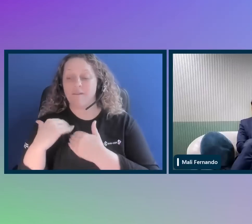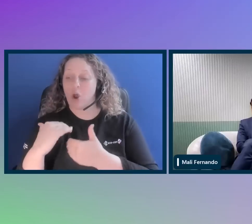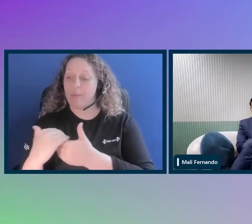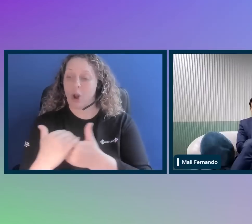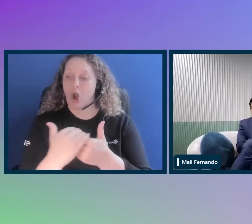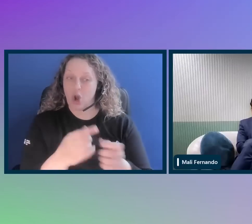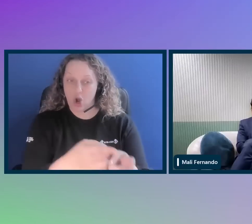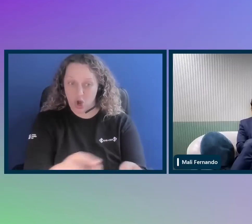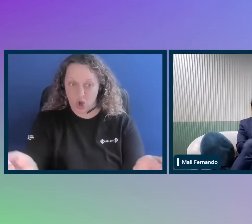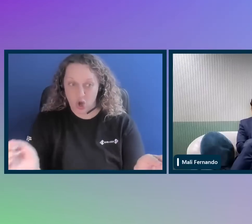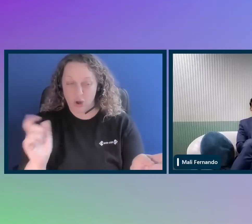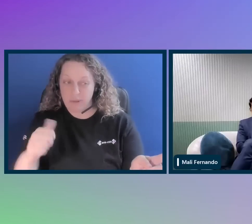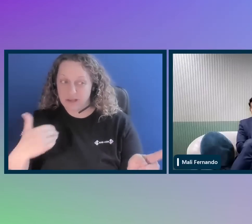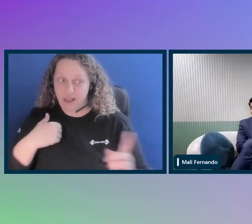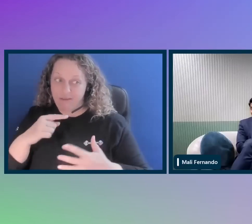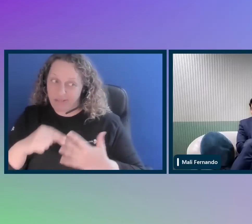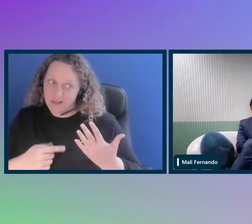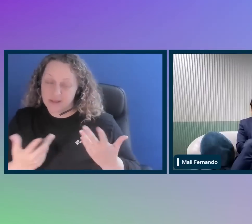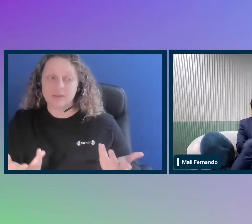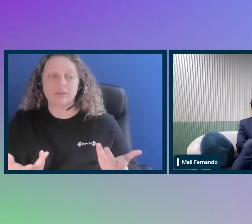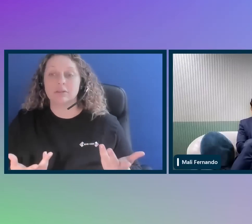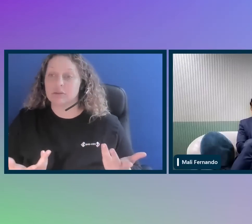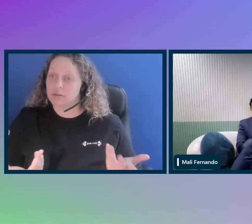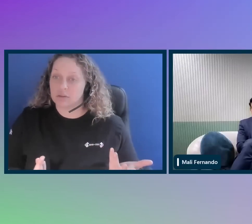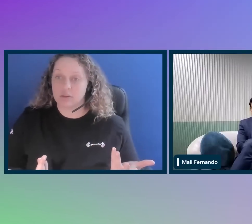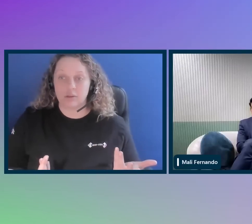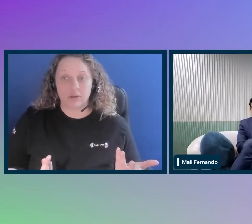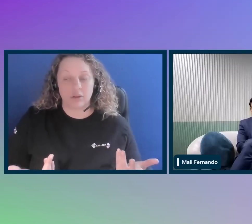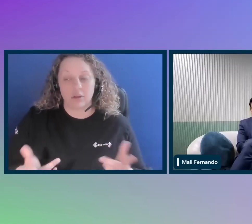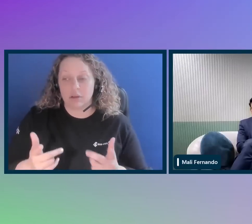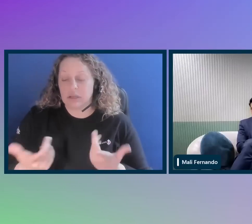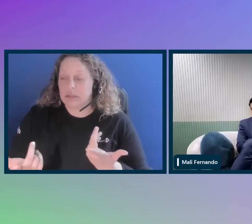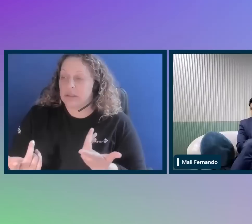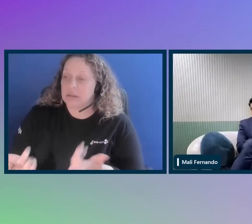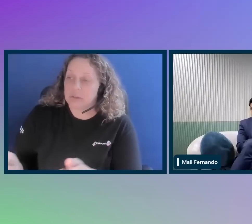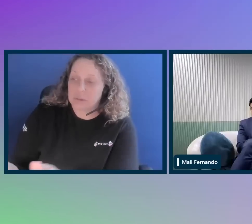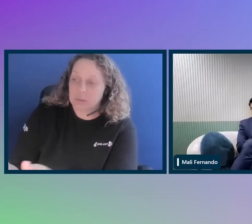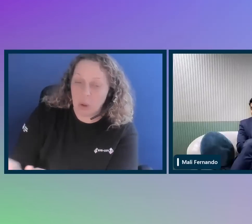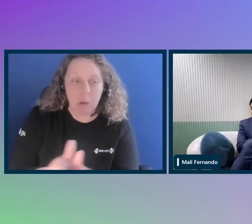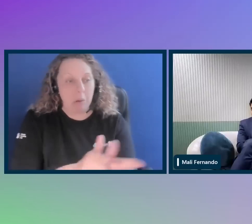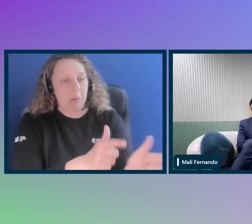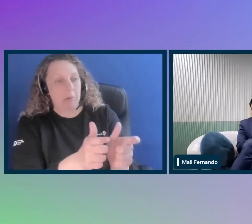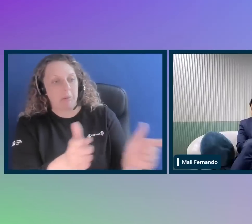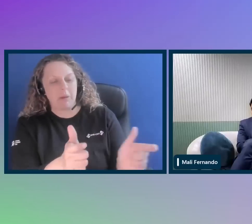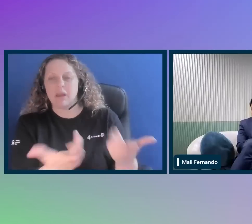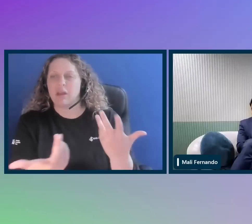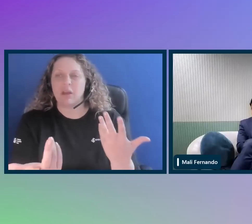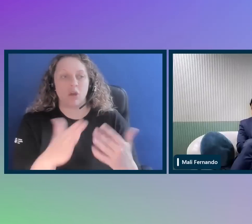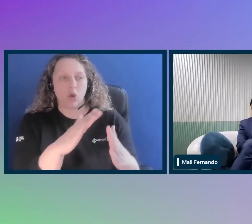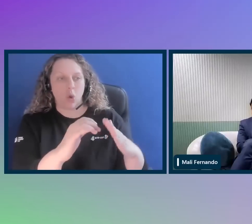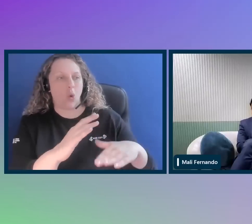whether it's a FinTech, a large digital organization, because ultimately, while it might be their platforms and systems,